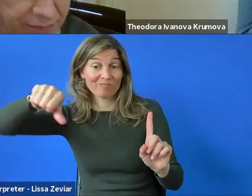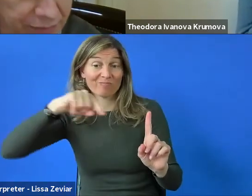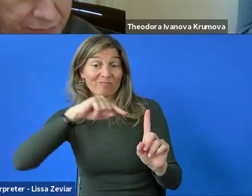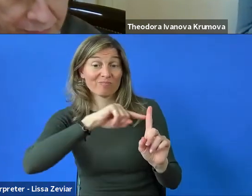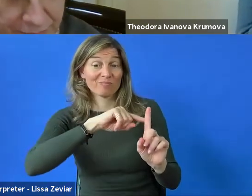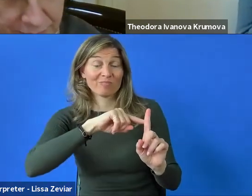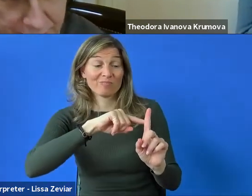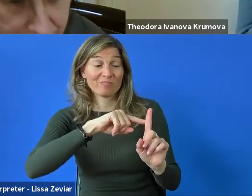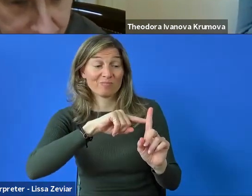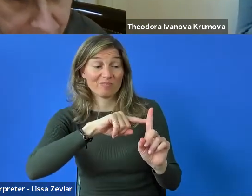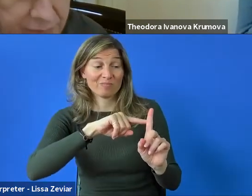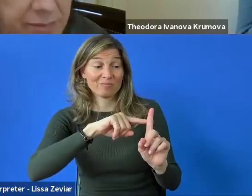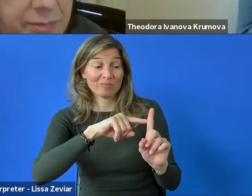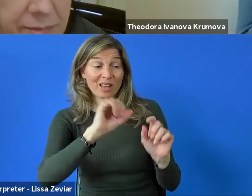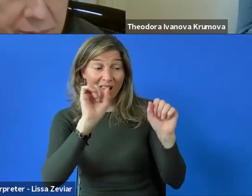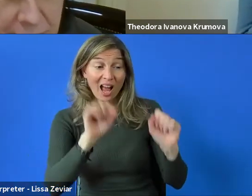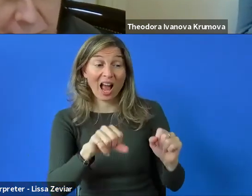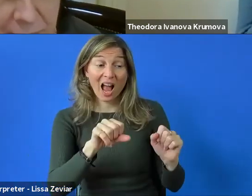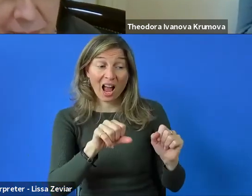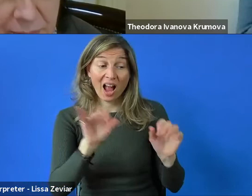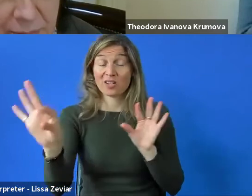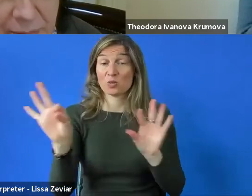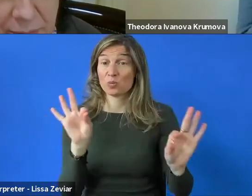But it was just to tell you that sometimes